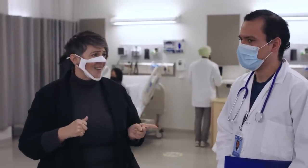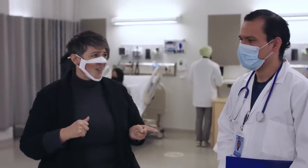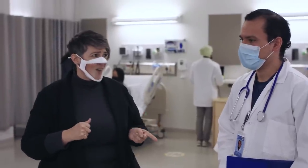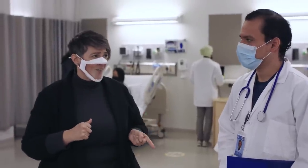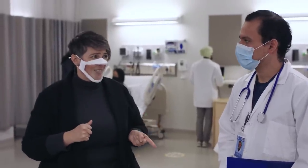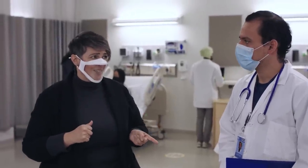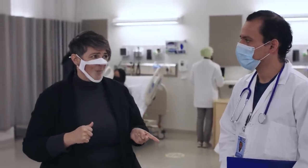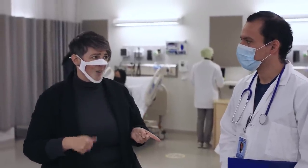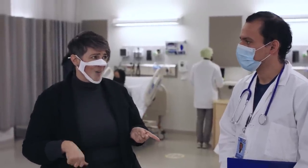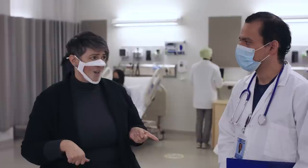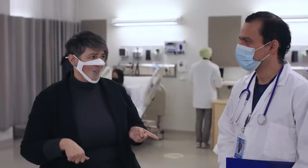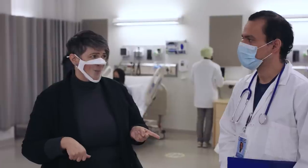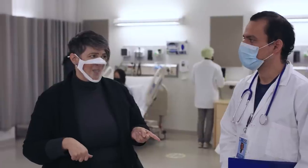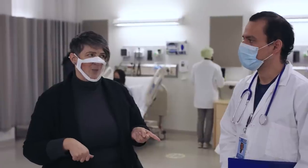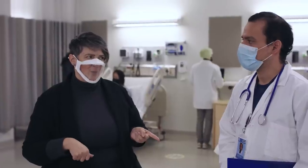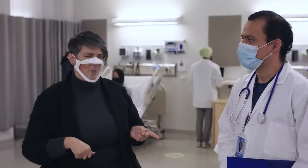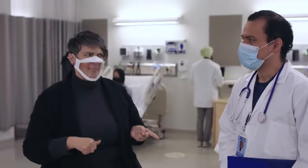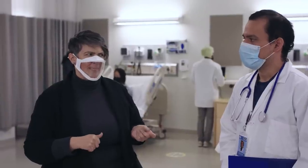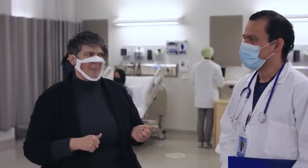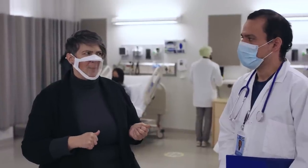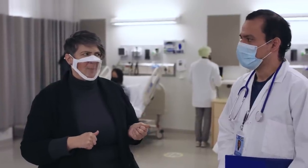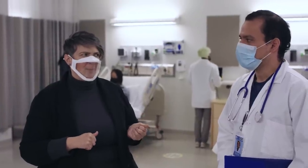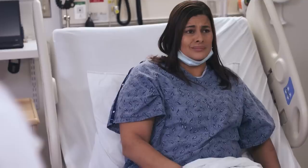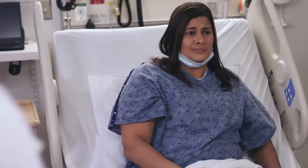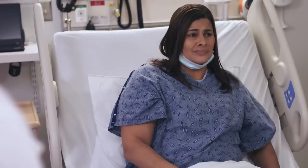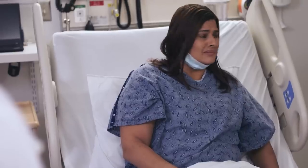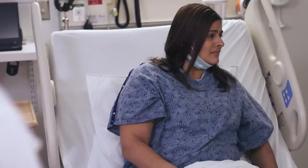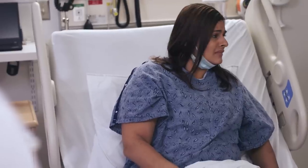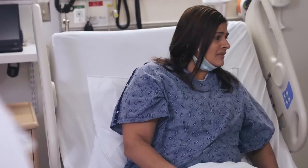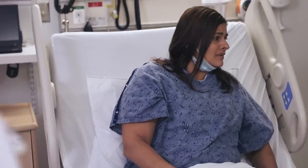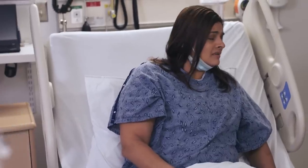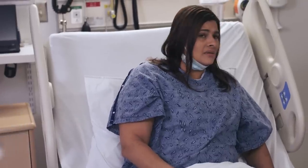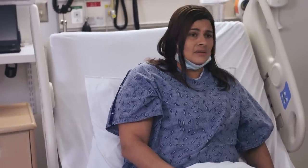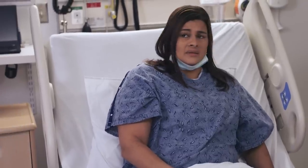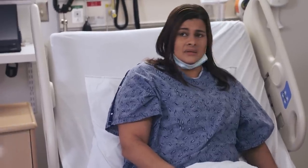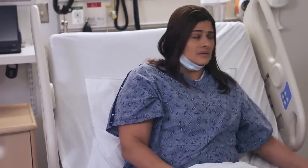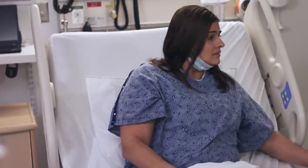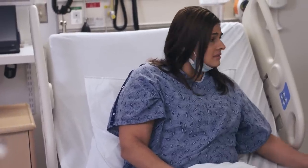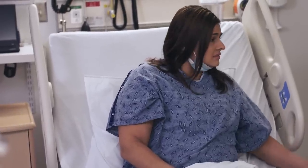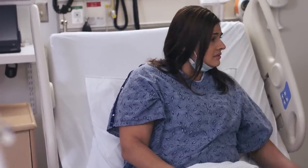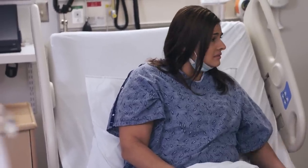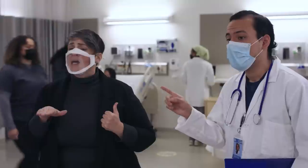I’ll get your office the number to call to assemble the appropriate team. OK, uhh…we will make that happen.